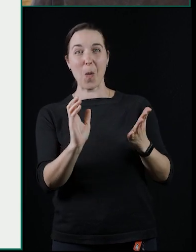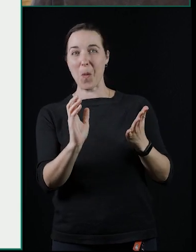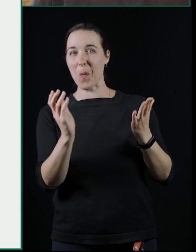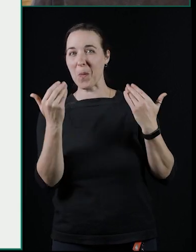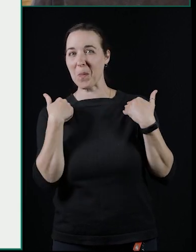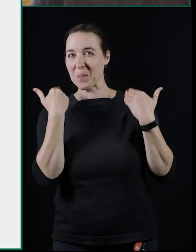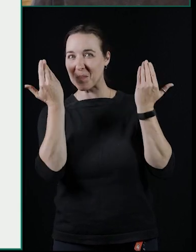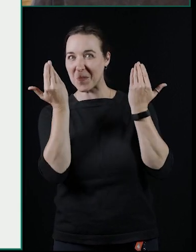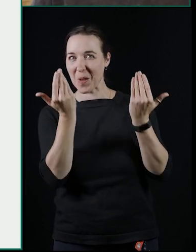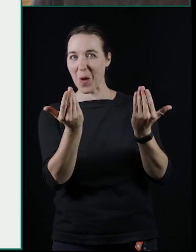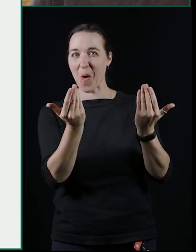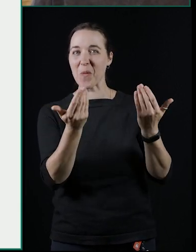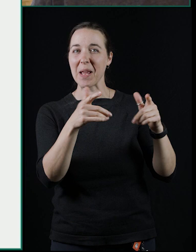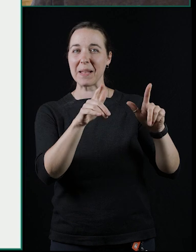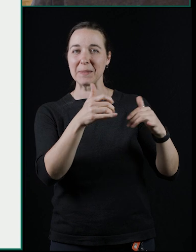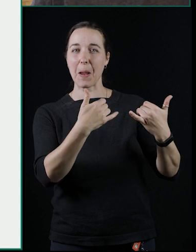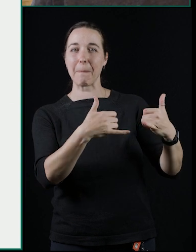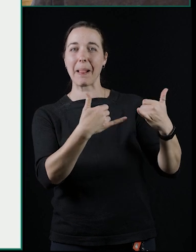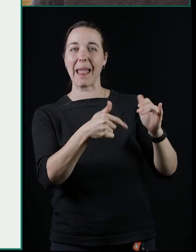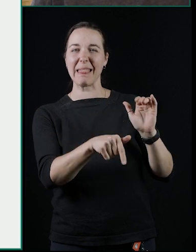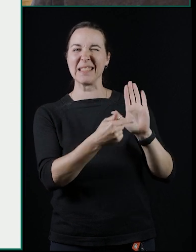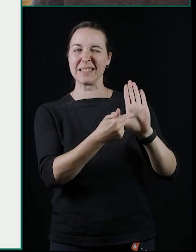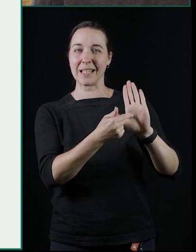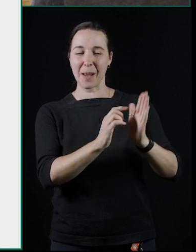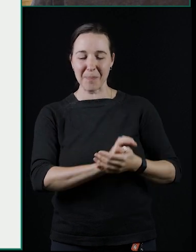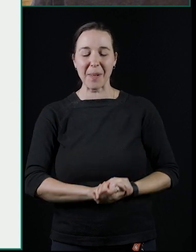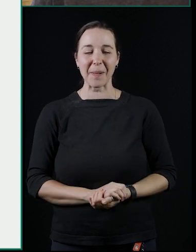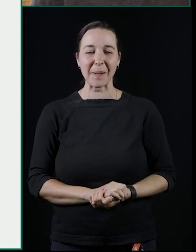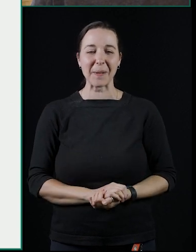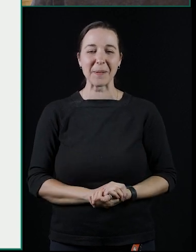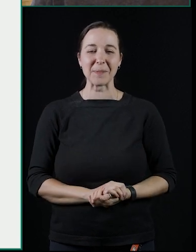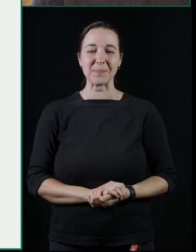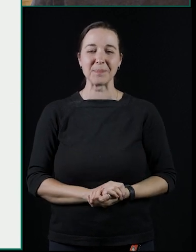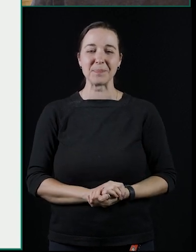So without further ado, let me play this sample.